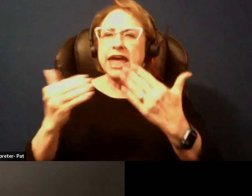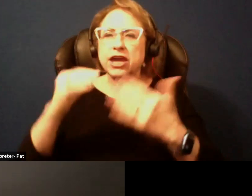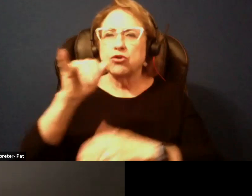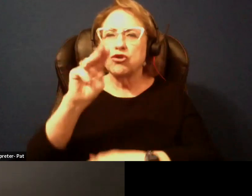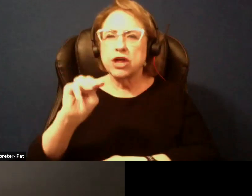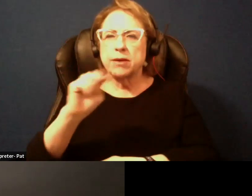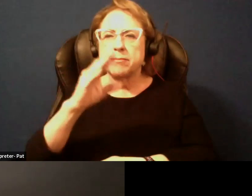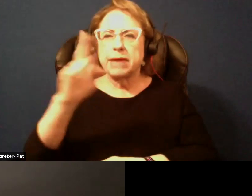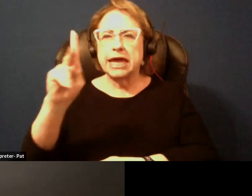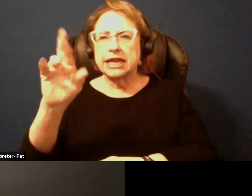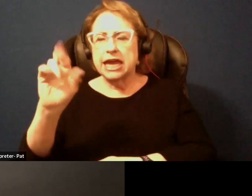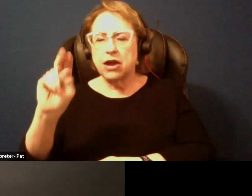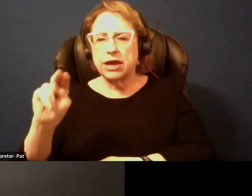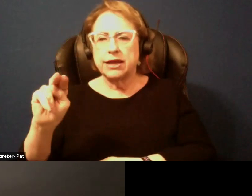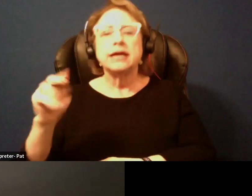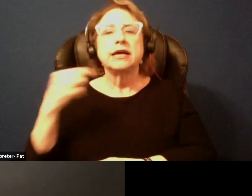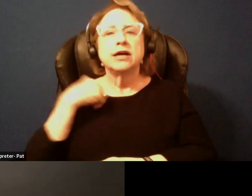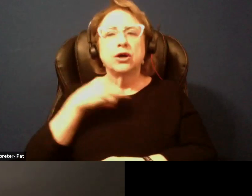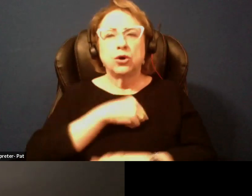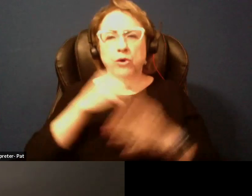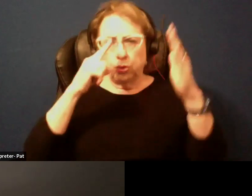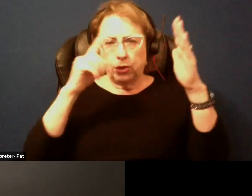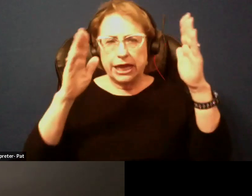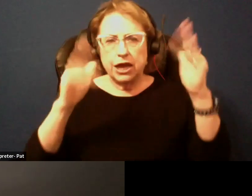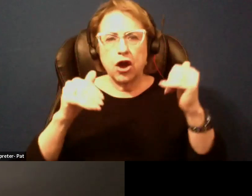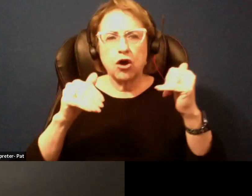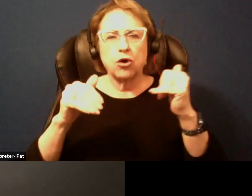time to wrap back around and we'll hopefully connect those that are in the chat that are